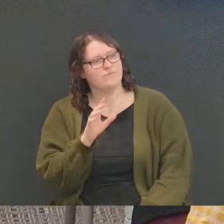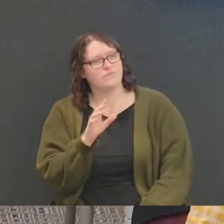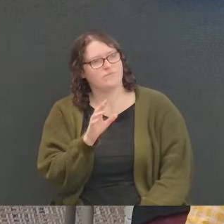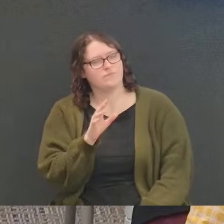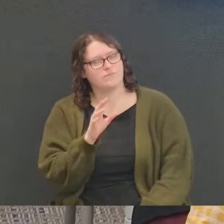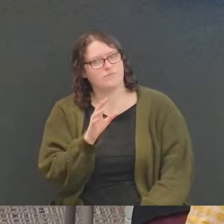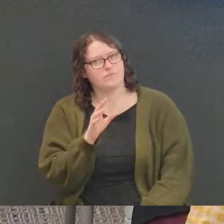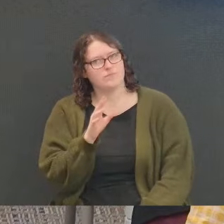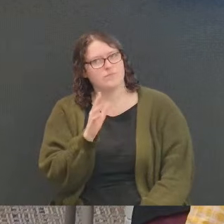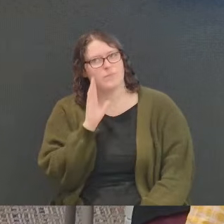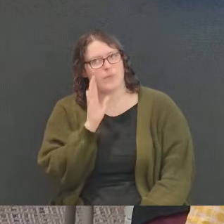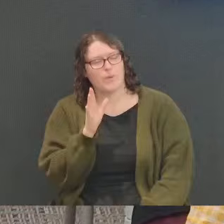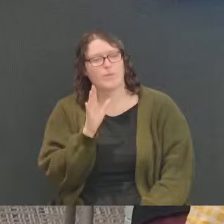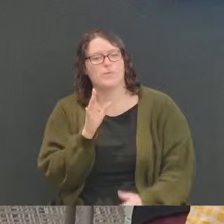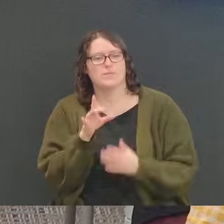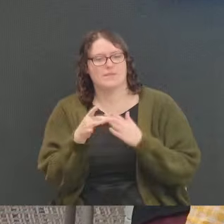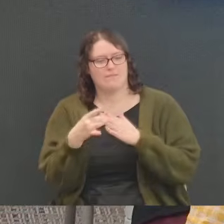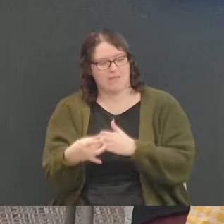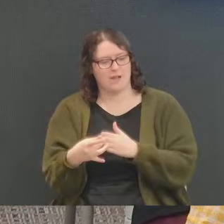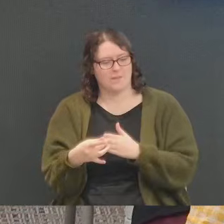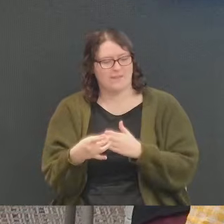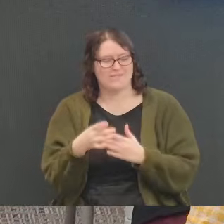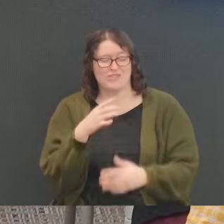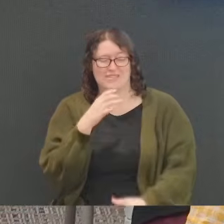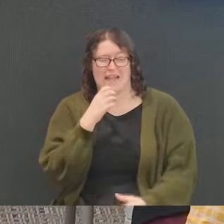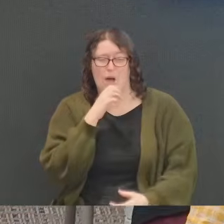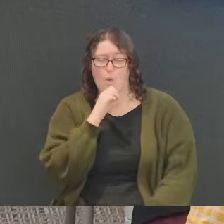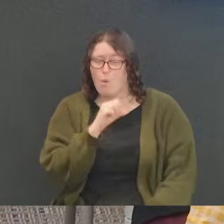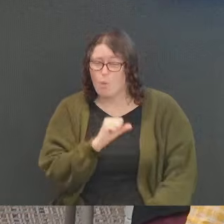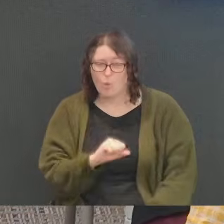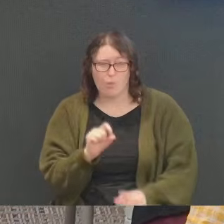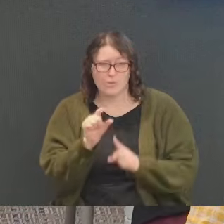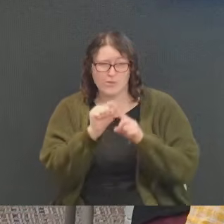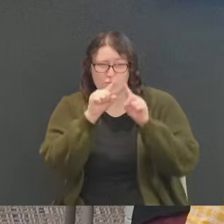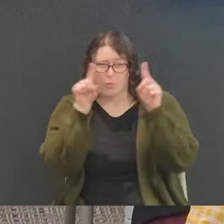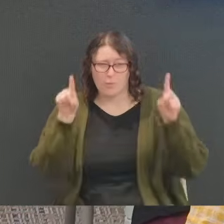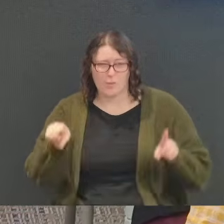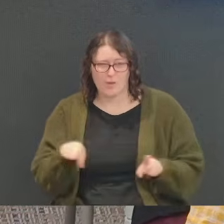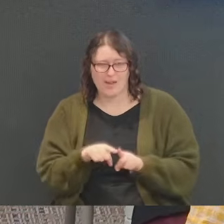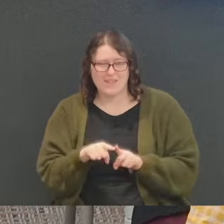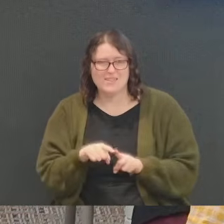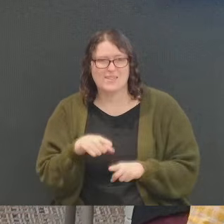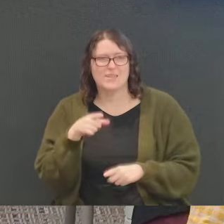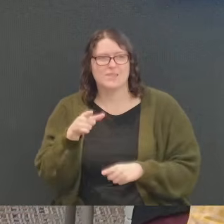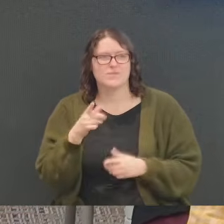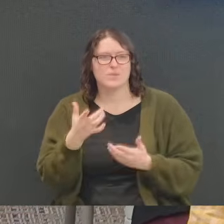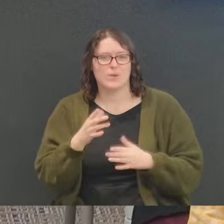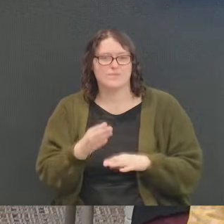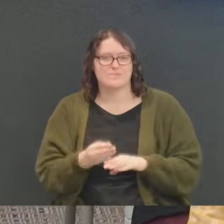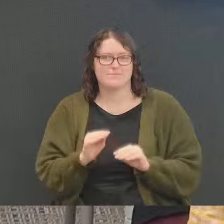this is being driven by the age of the scoreboard and and inserting the latest technology and and